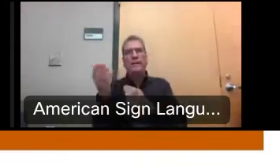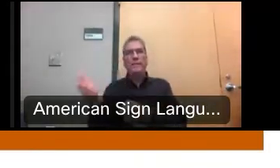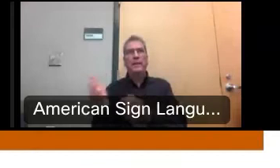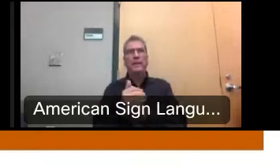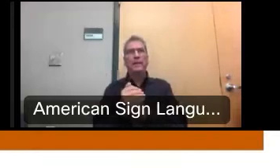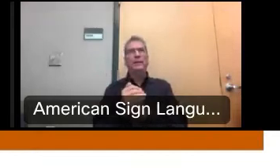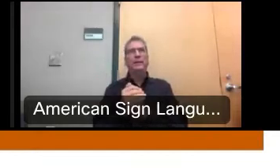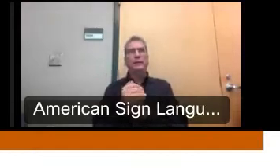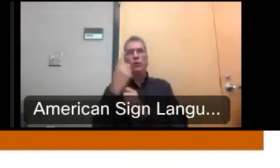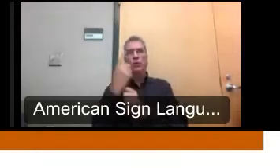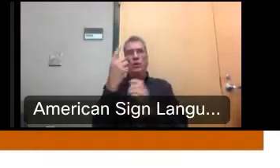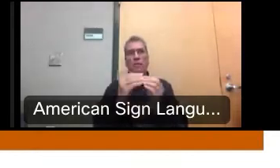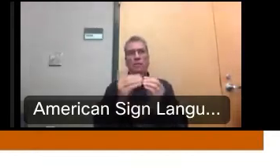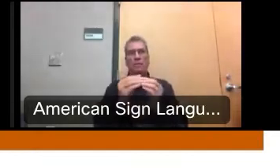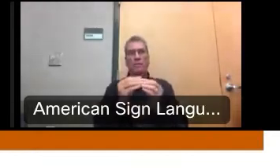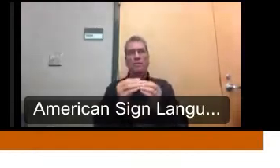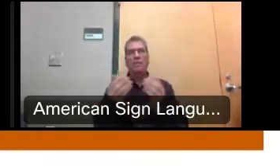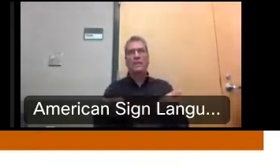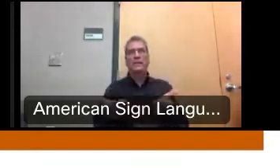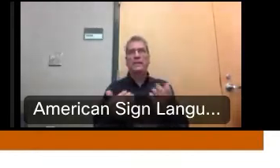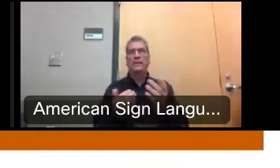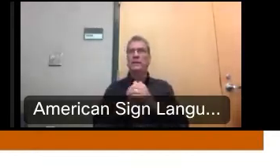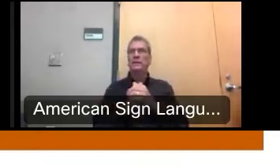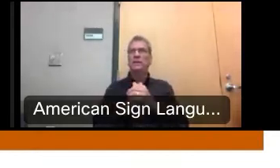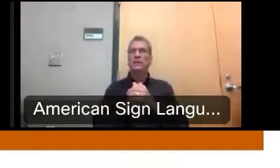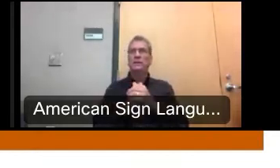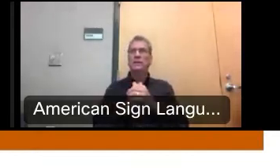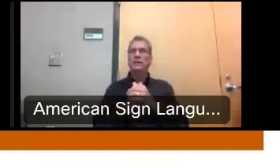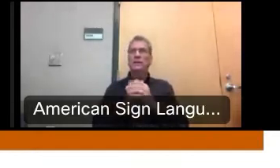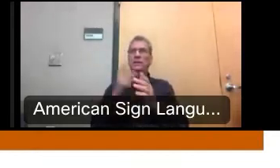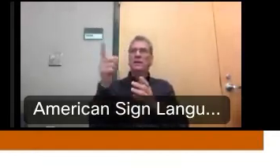stays the same. Here you can we made the jelly look less concussed